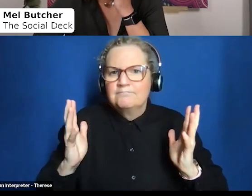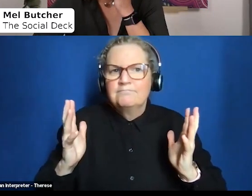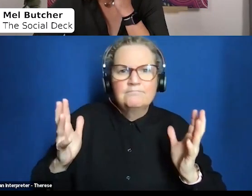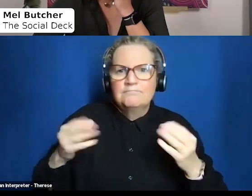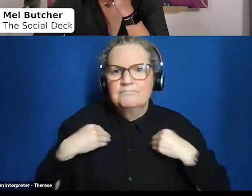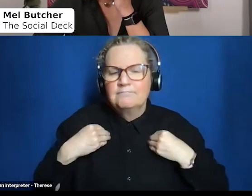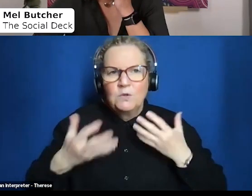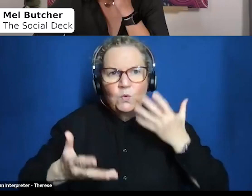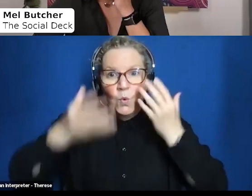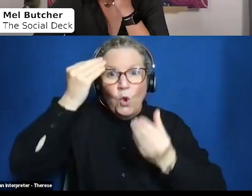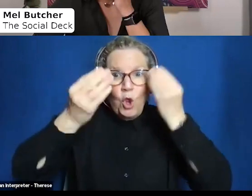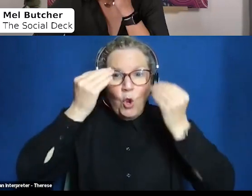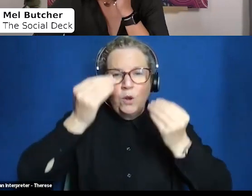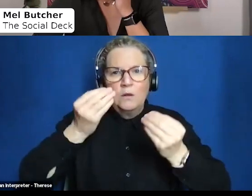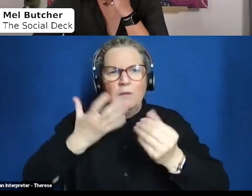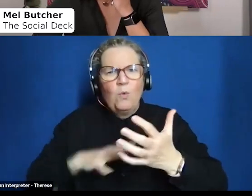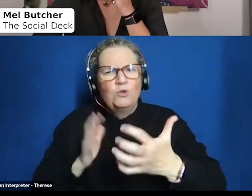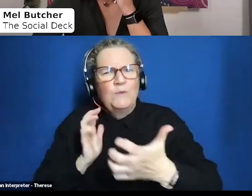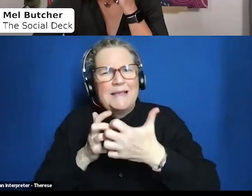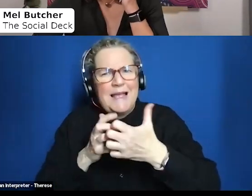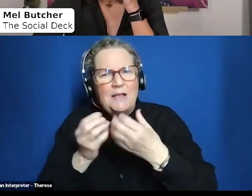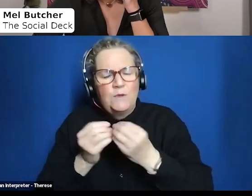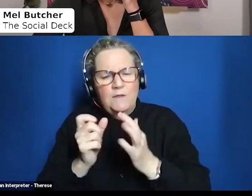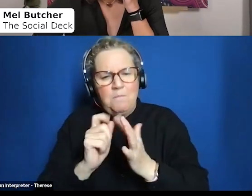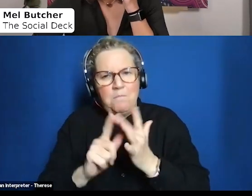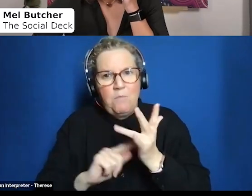but also be engaging with how pilots and process were undertaken.